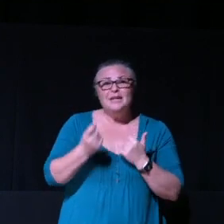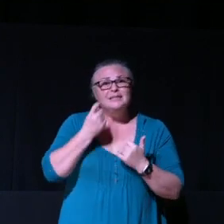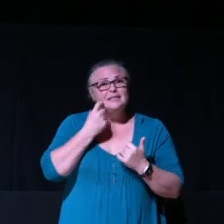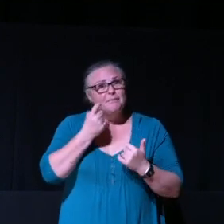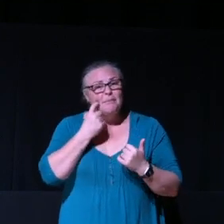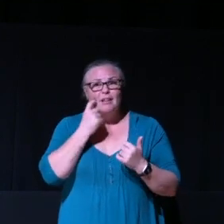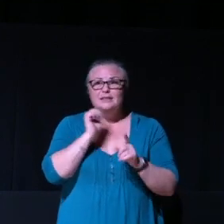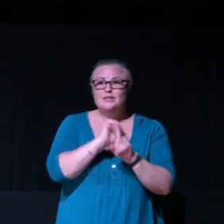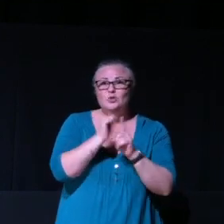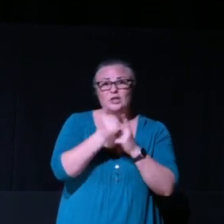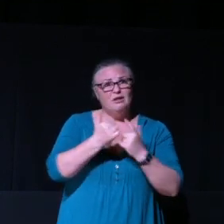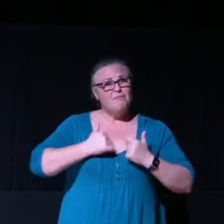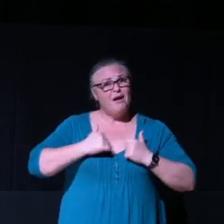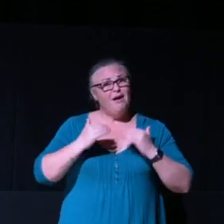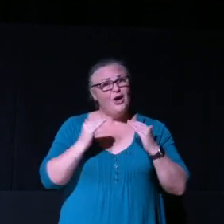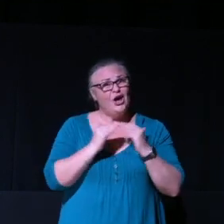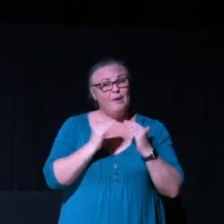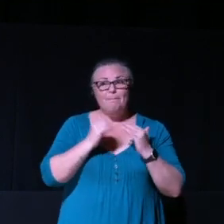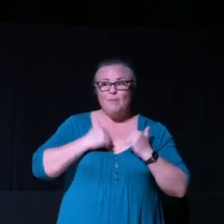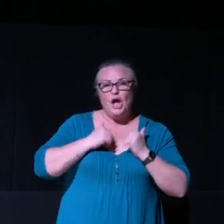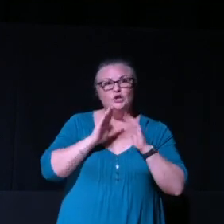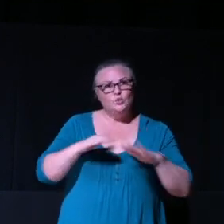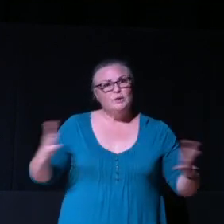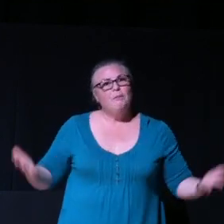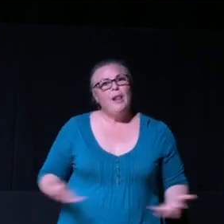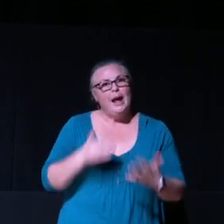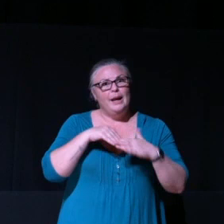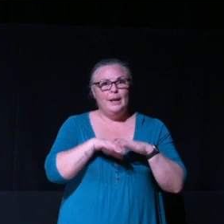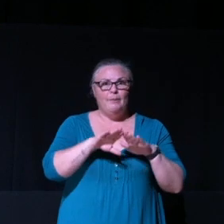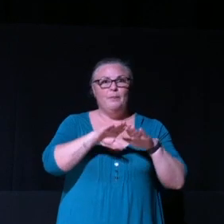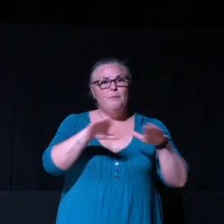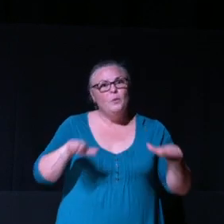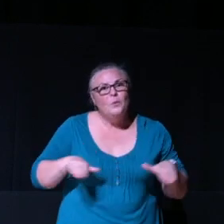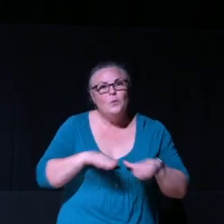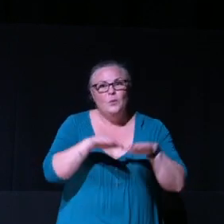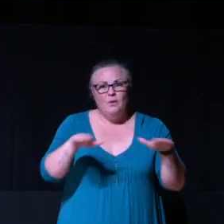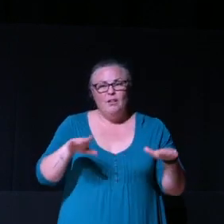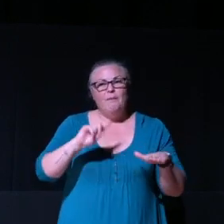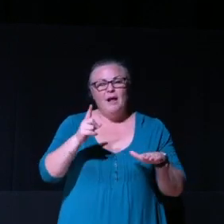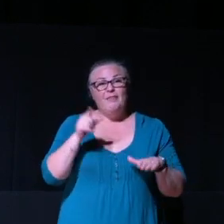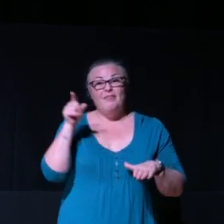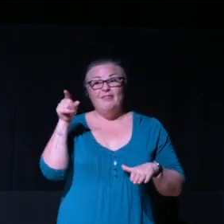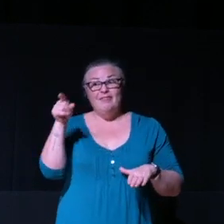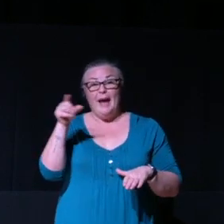So this guy comes along and he decides that this shouldn't be shown